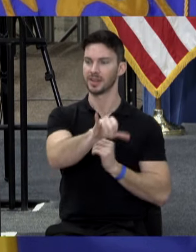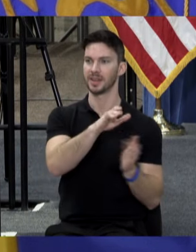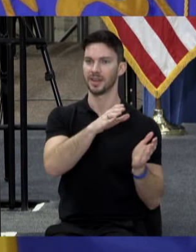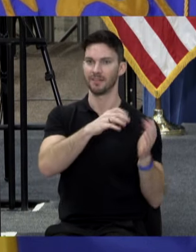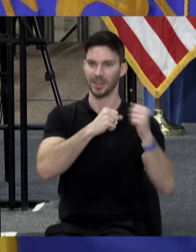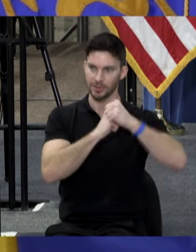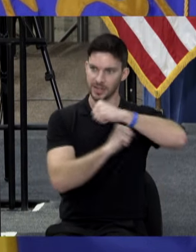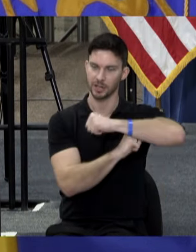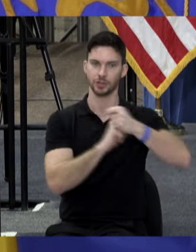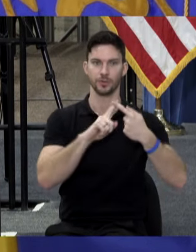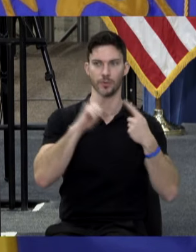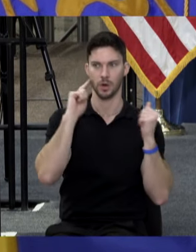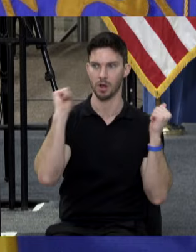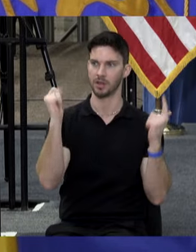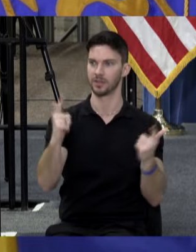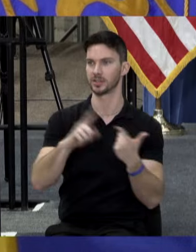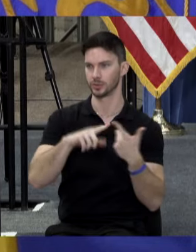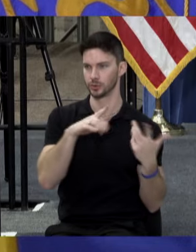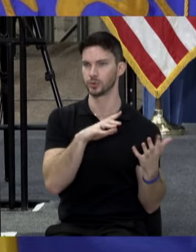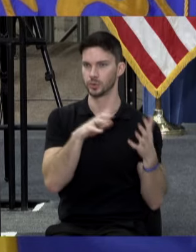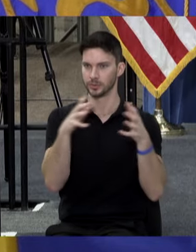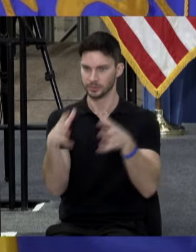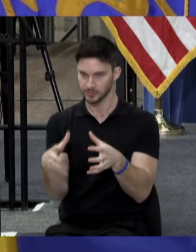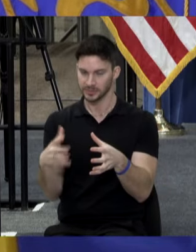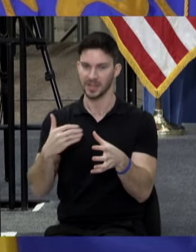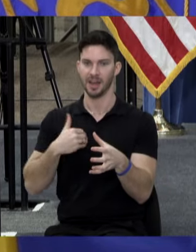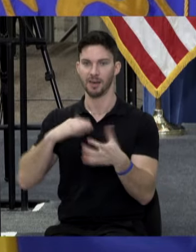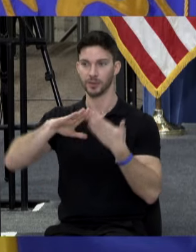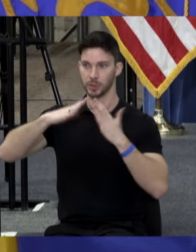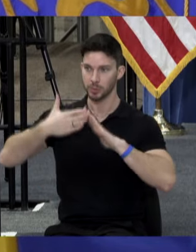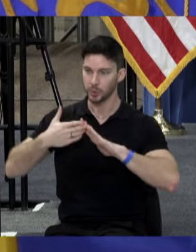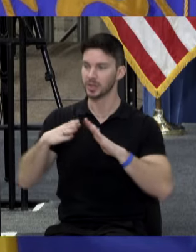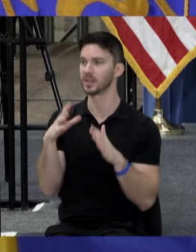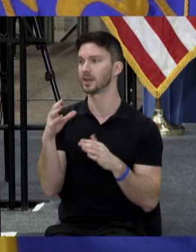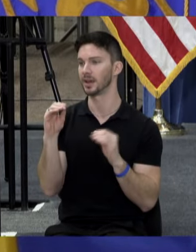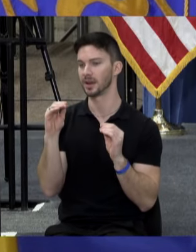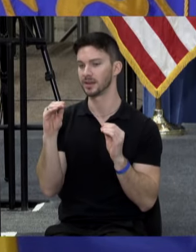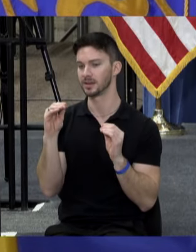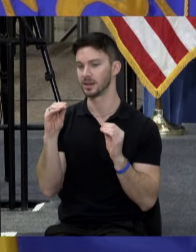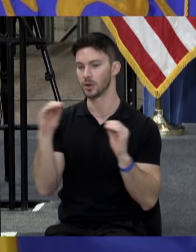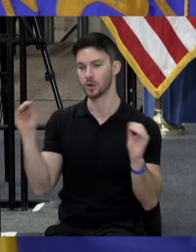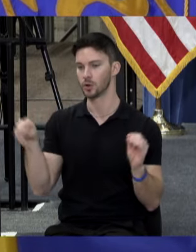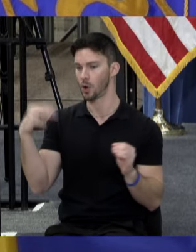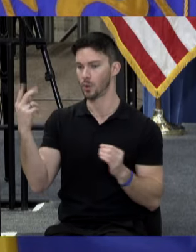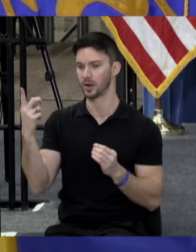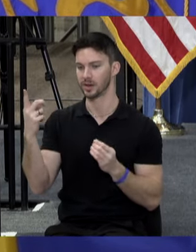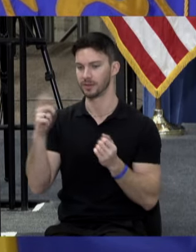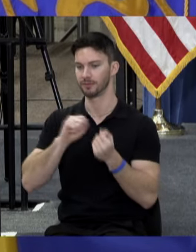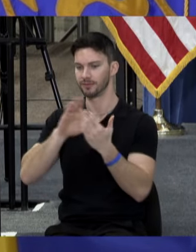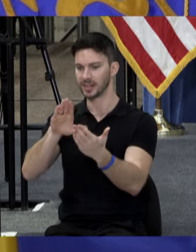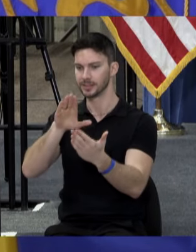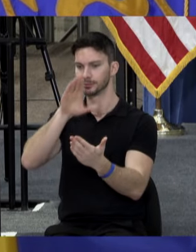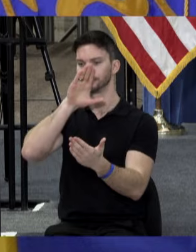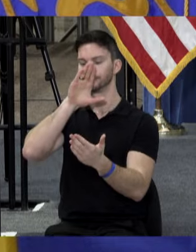we love, and to build communities where no one faces the hardest moments in their lives alone.